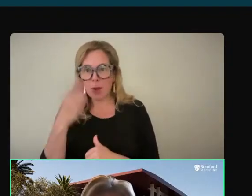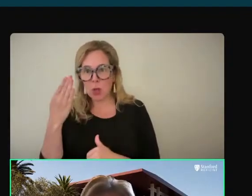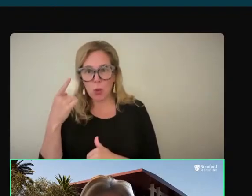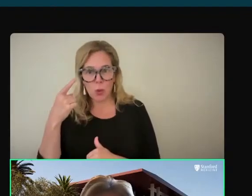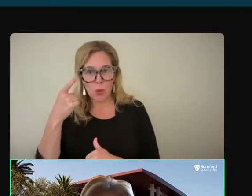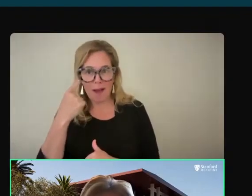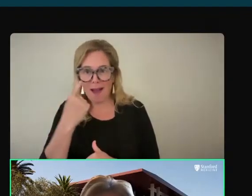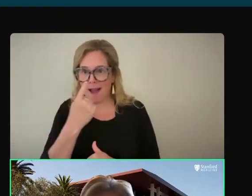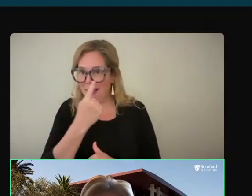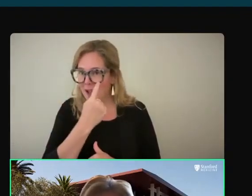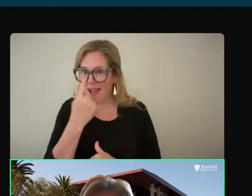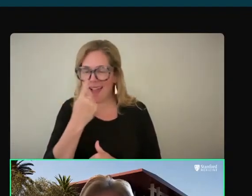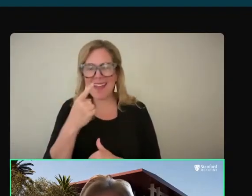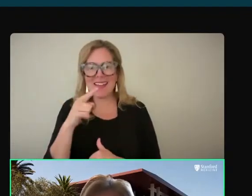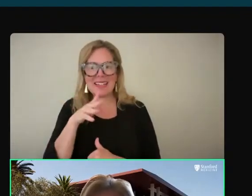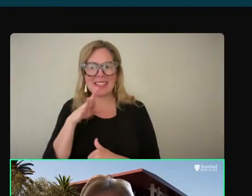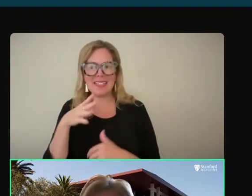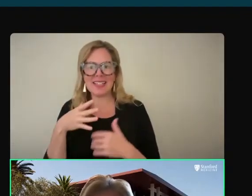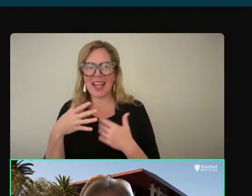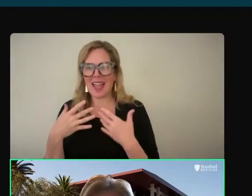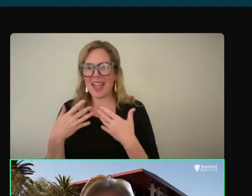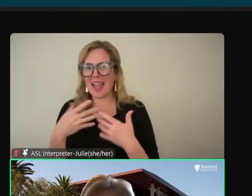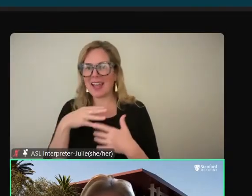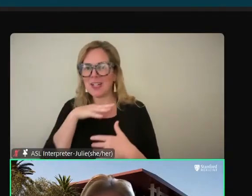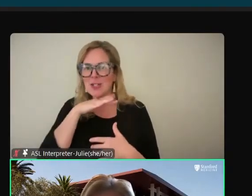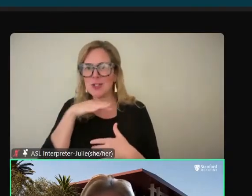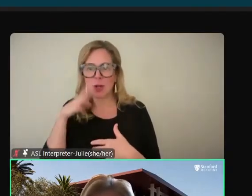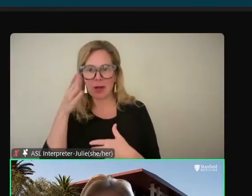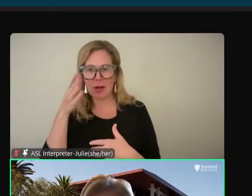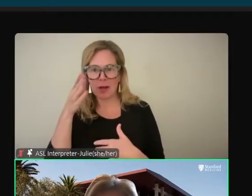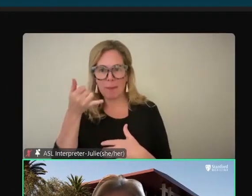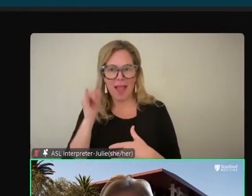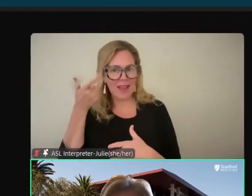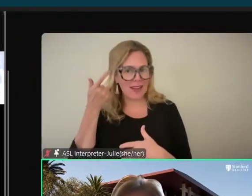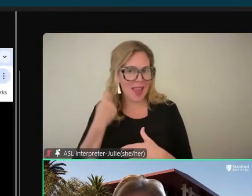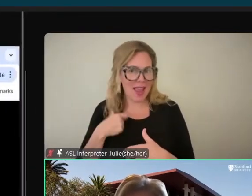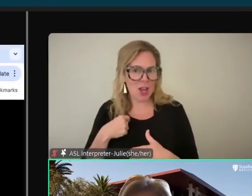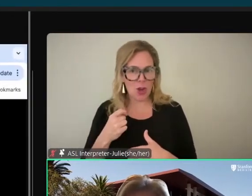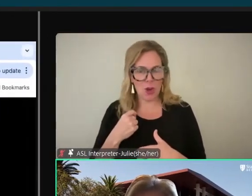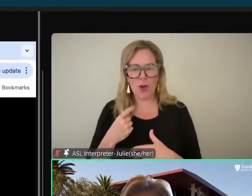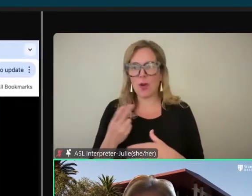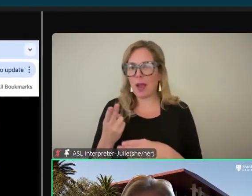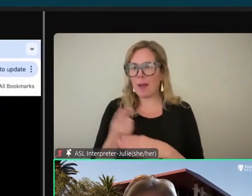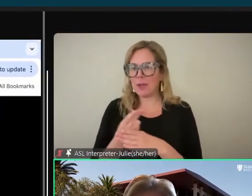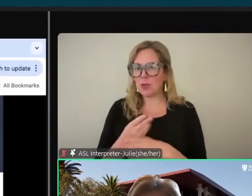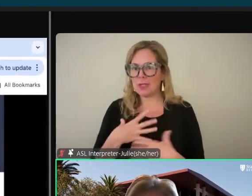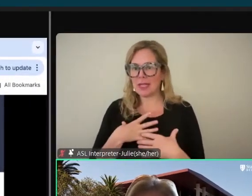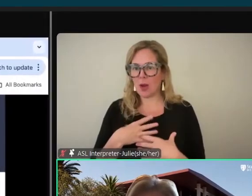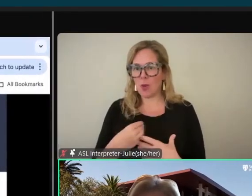dirty blonde graying hair, and I'm wearing a white shirt with black dots on it, and I'm in front of a